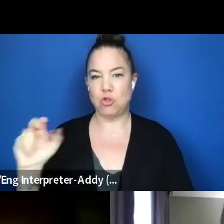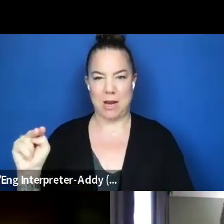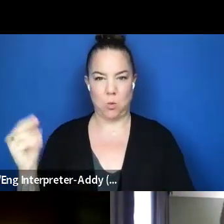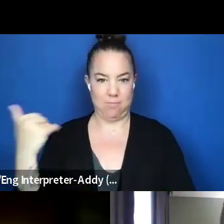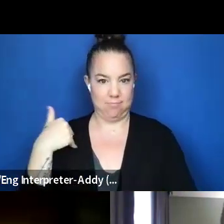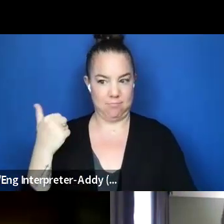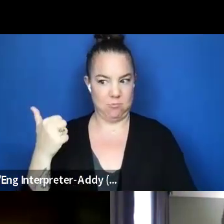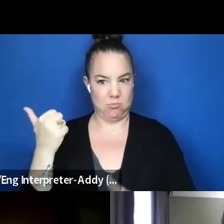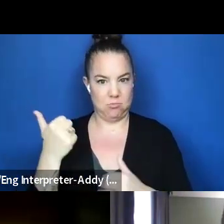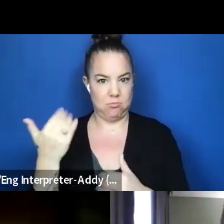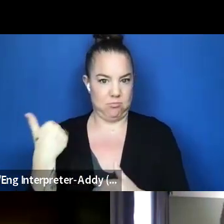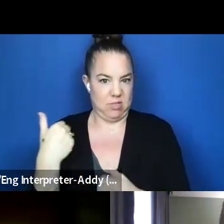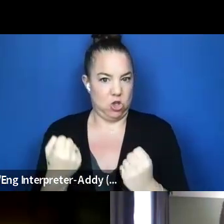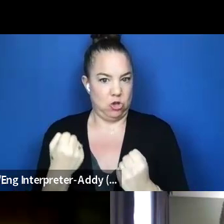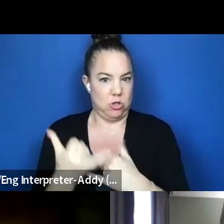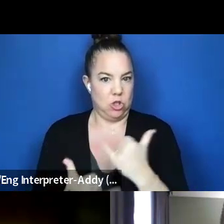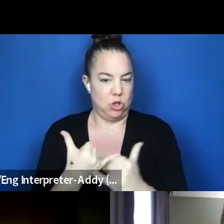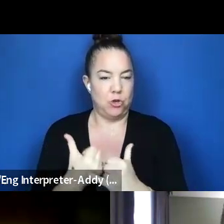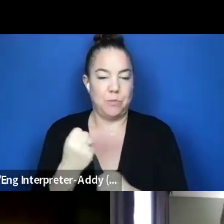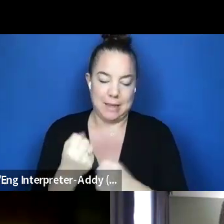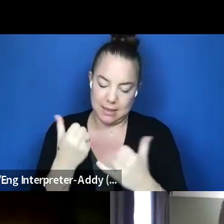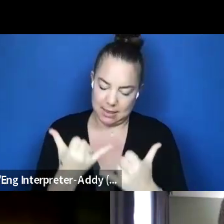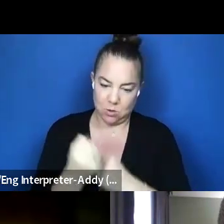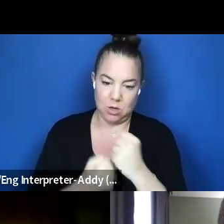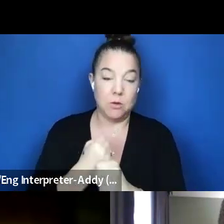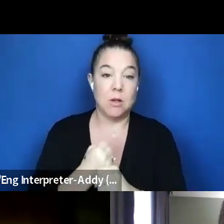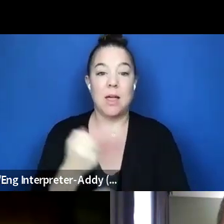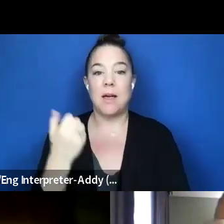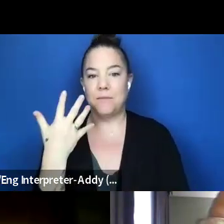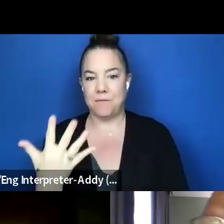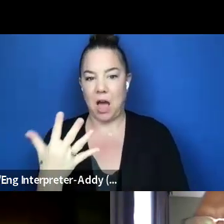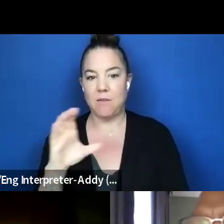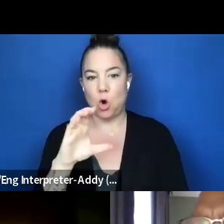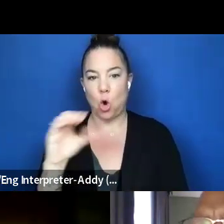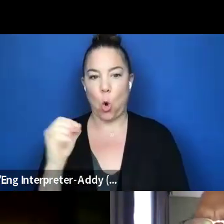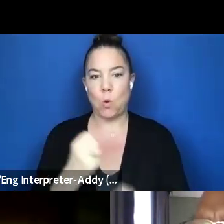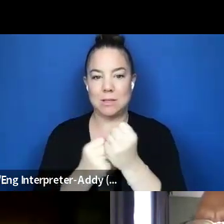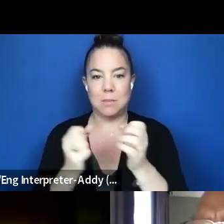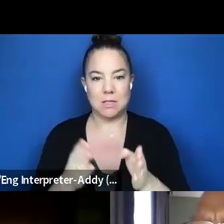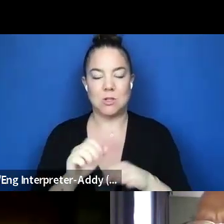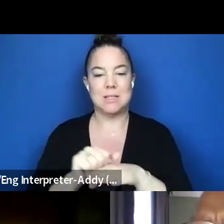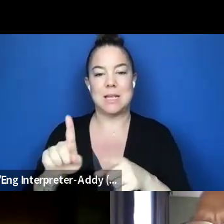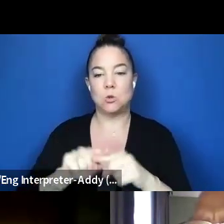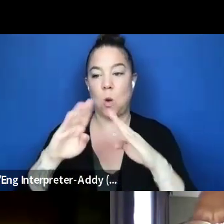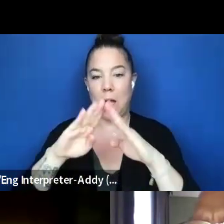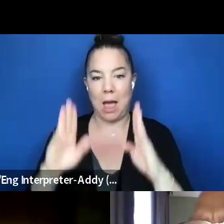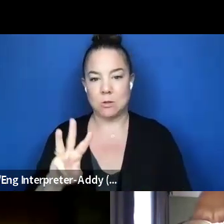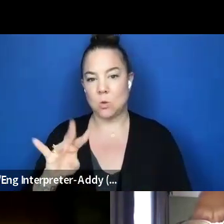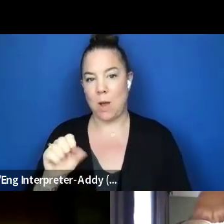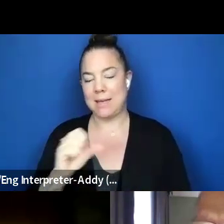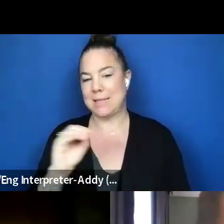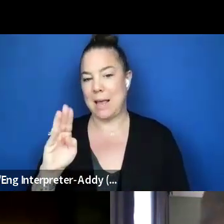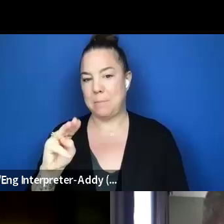Adeleigh Belyeu: had 5 co-sponsors, and it got sent to the House Ways and Means Committee, and I don't think it ever came out